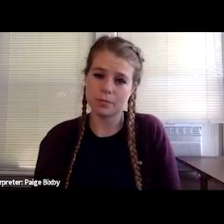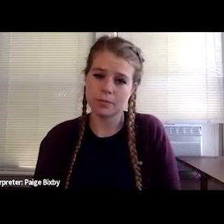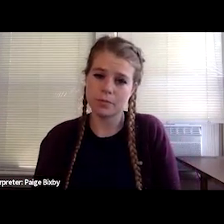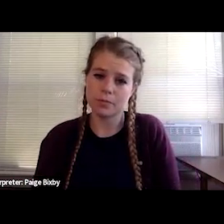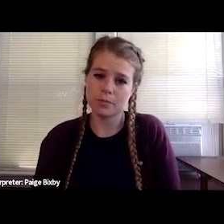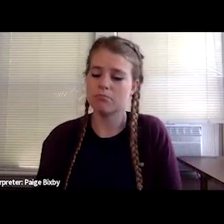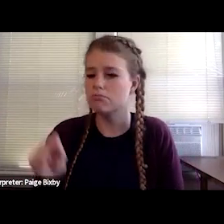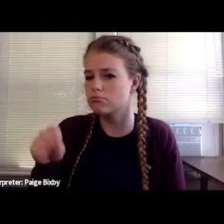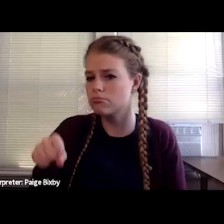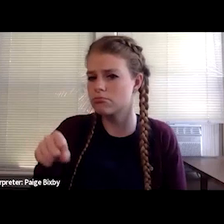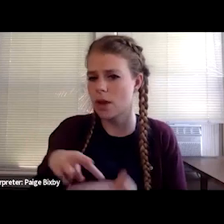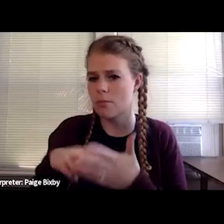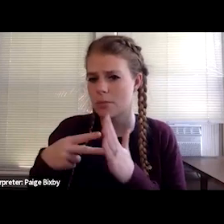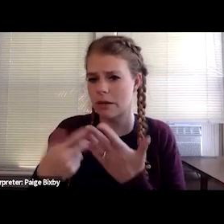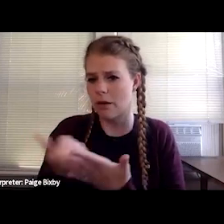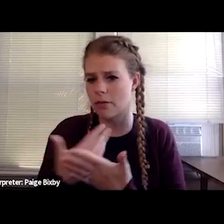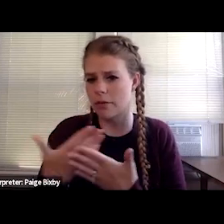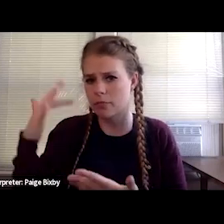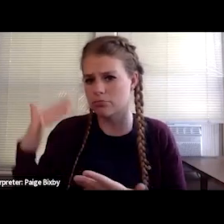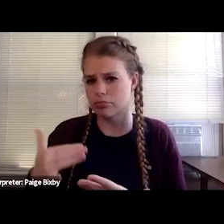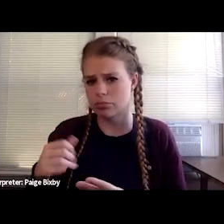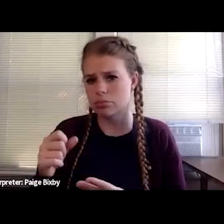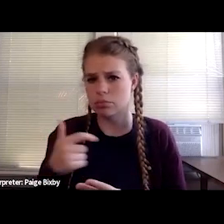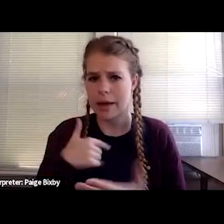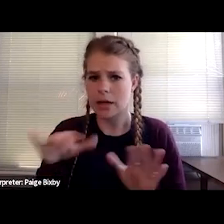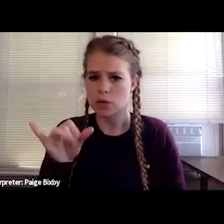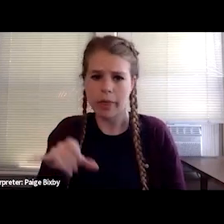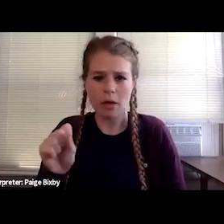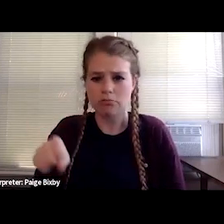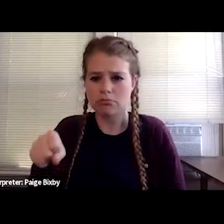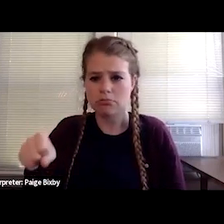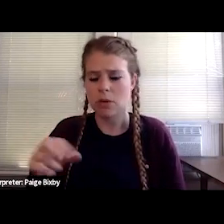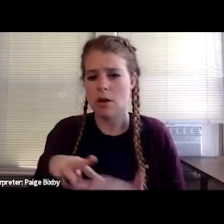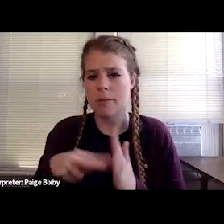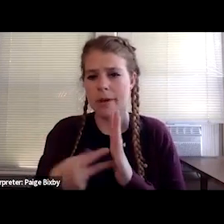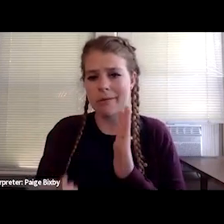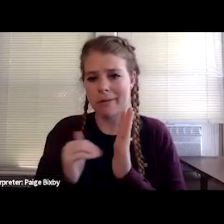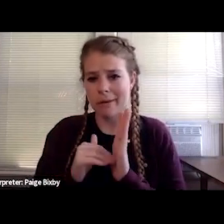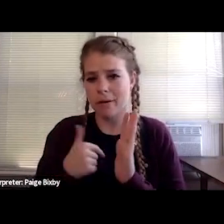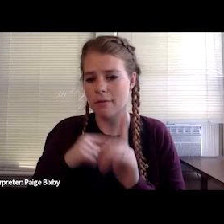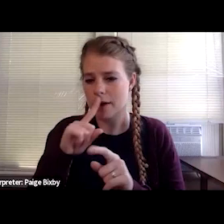Yeah, I mean everything there is what I'm doing and again, yeah, I've actually heard doctors say